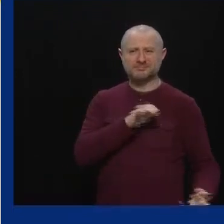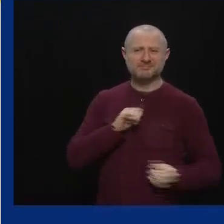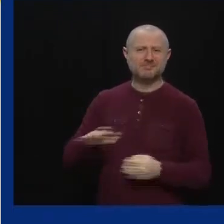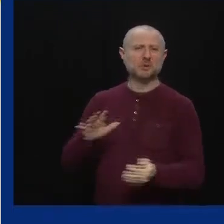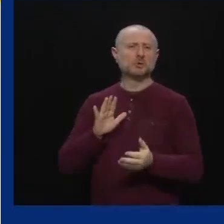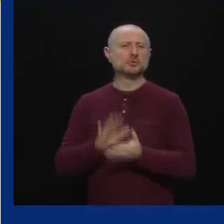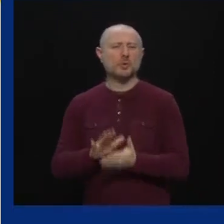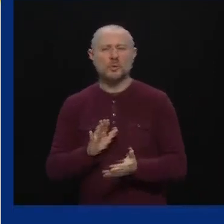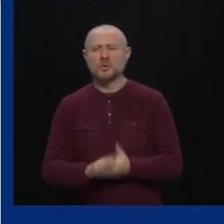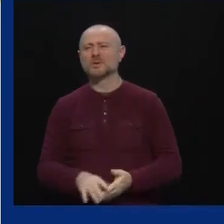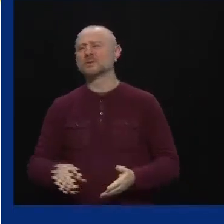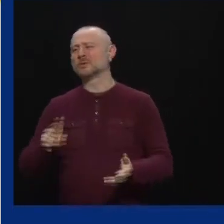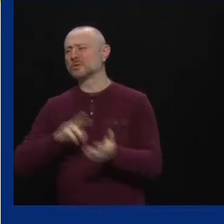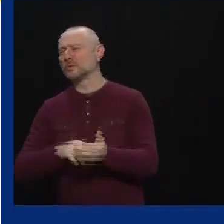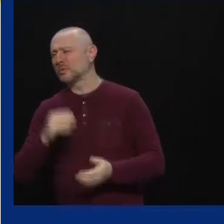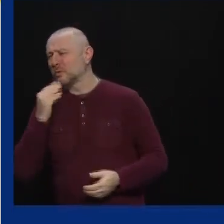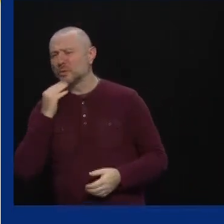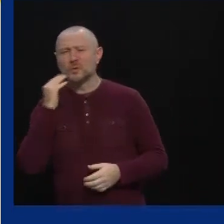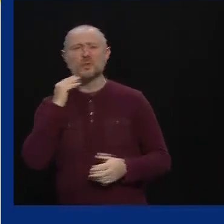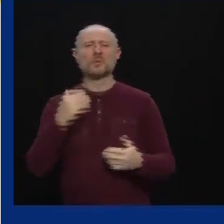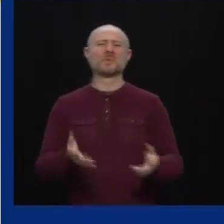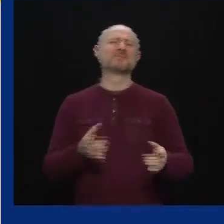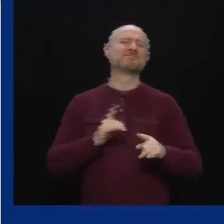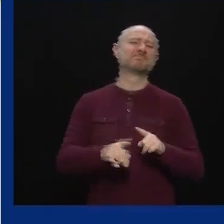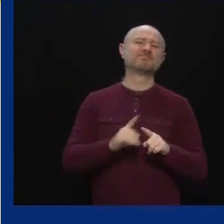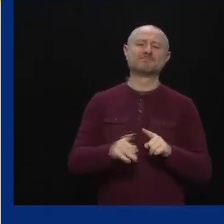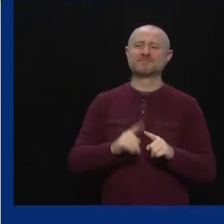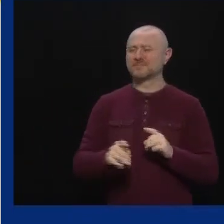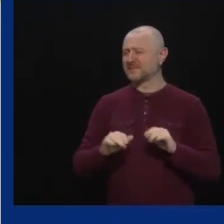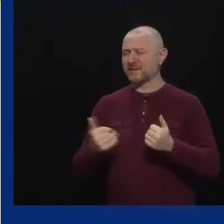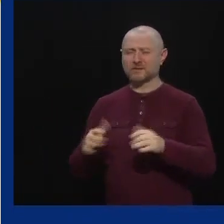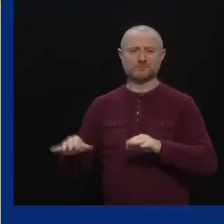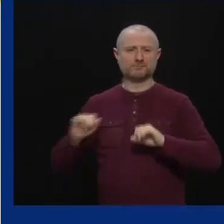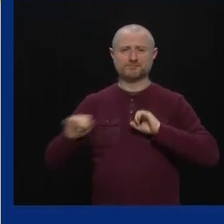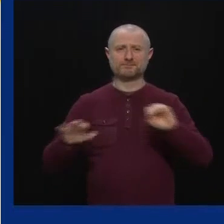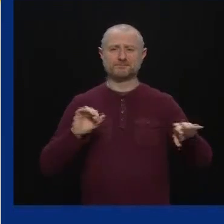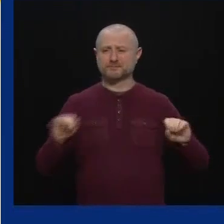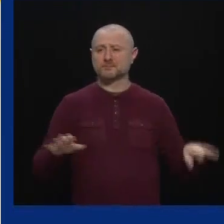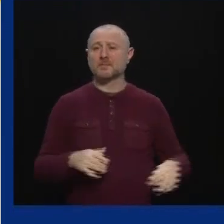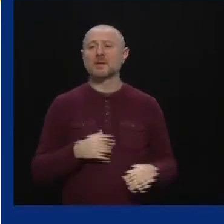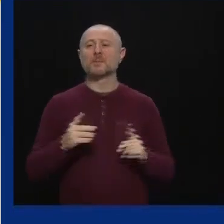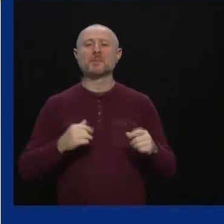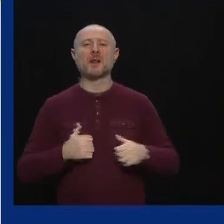64 MILLION TESTS. THESE ARE JUST THE ONES THAT ARE BEING TESTED AT SITES.